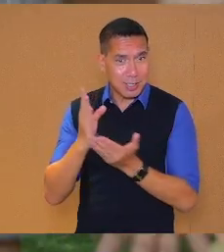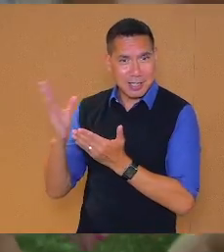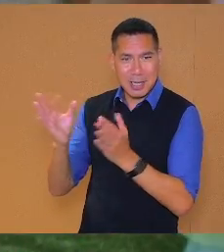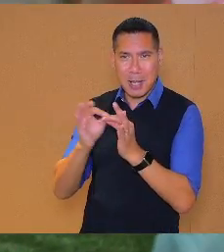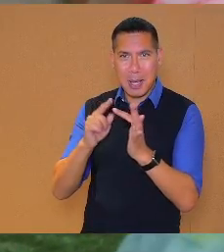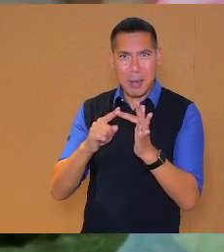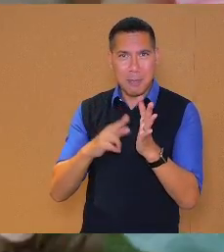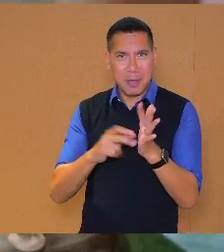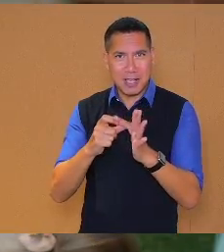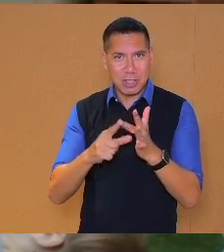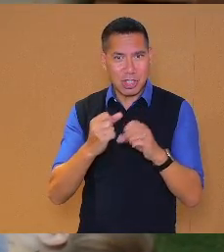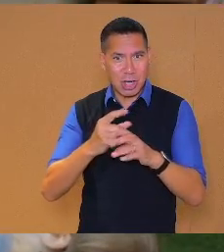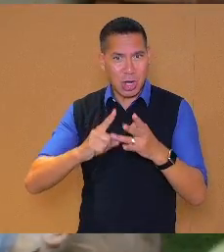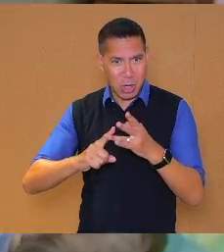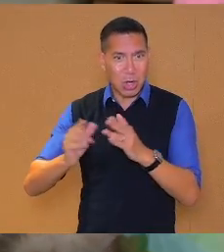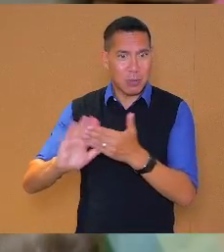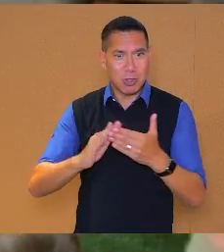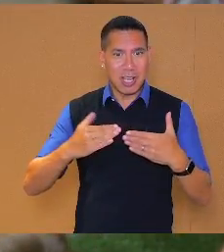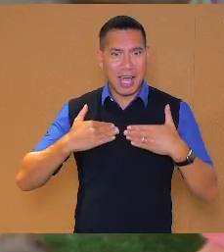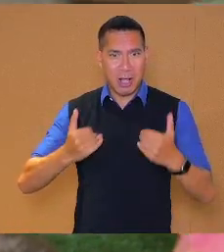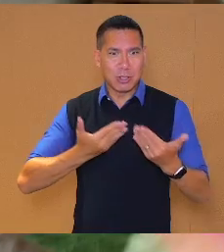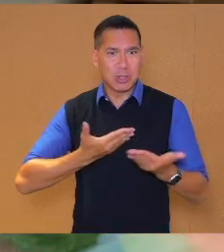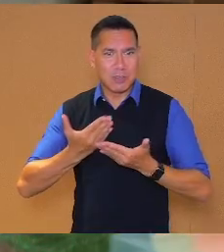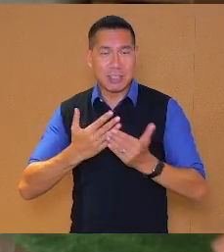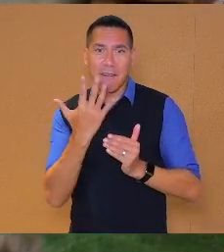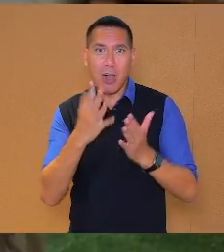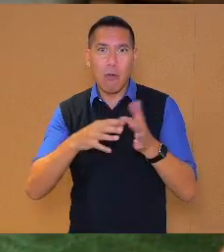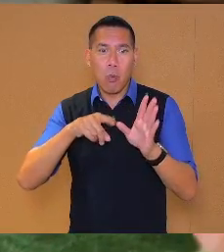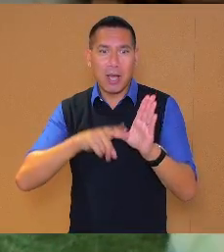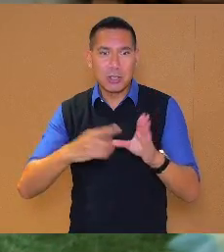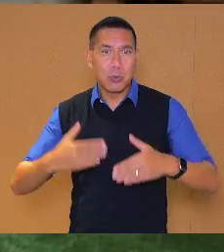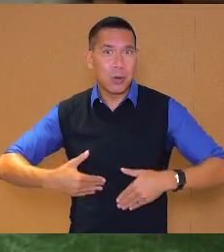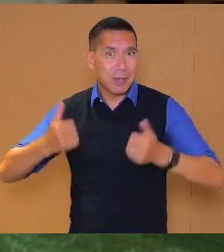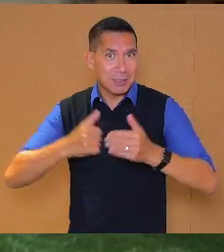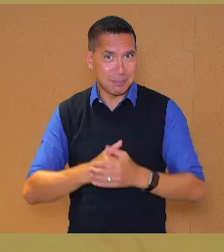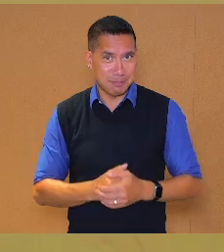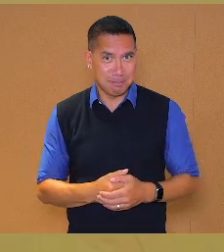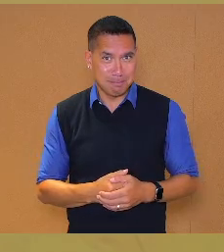award is - 5 Ways to Wellbeing Greater Bendigo .